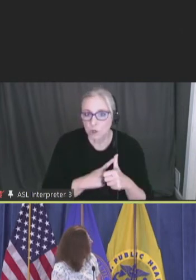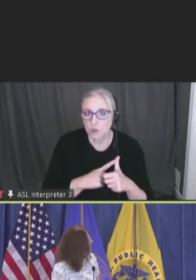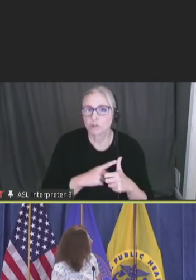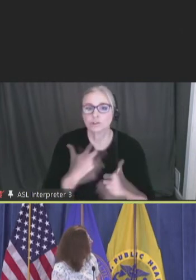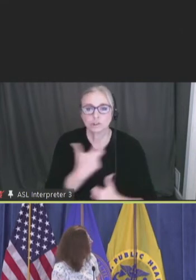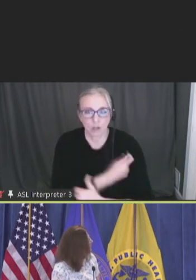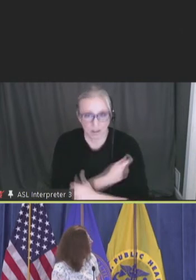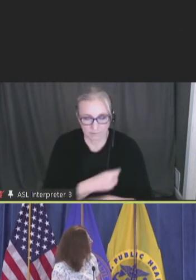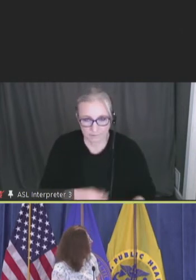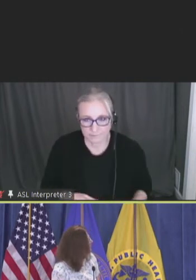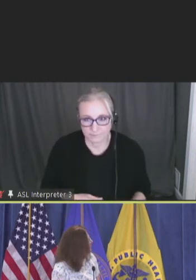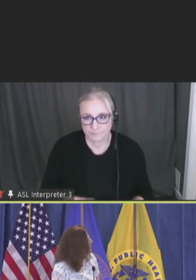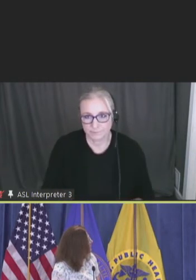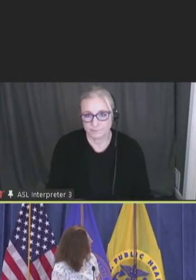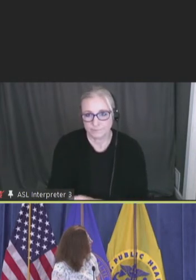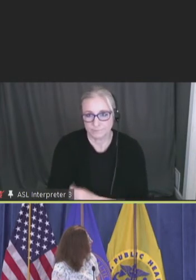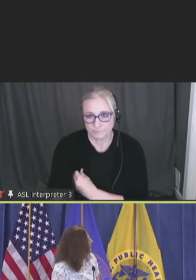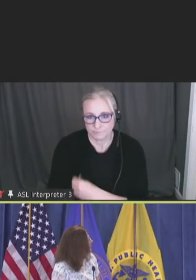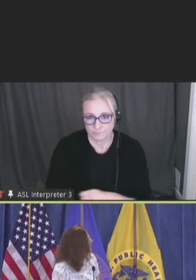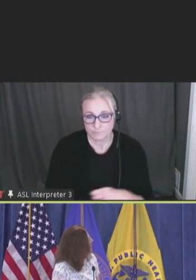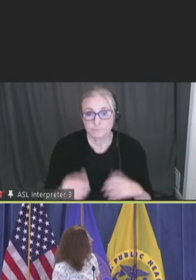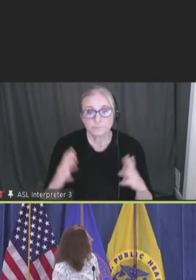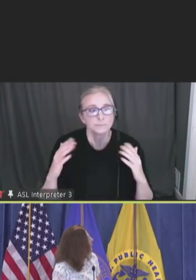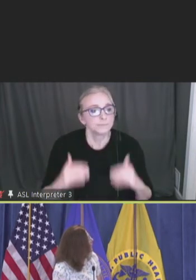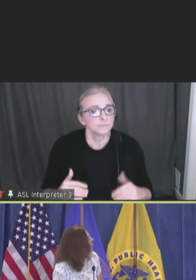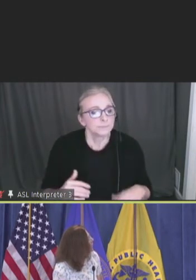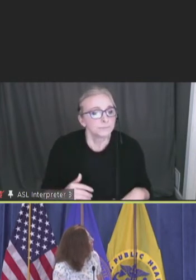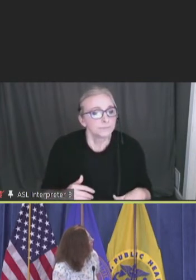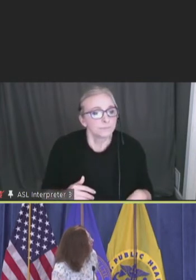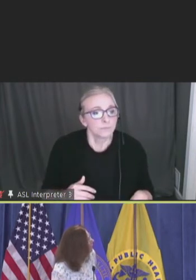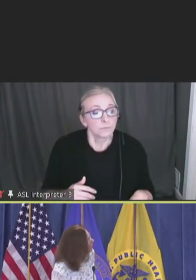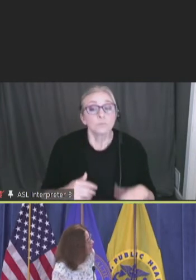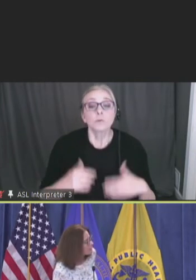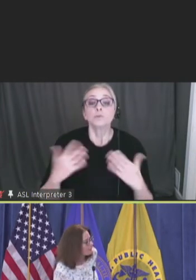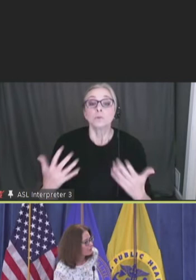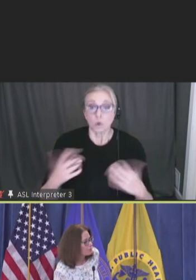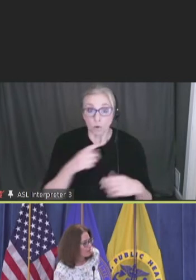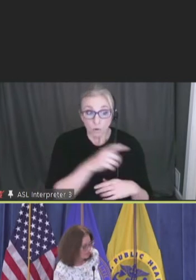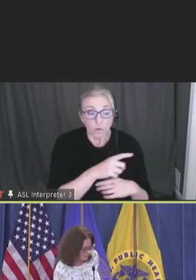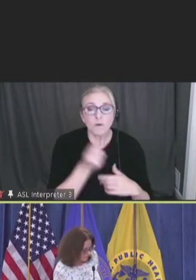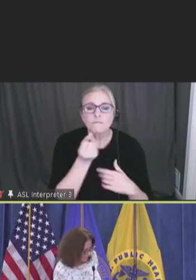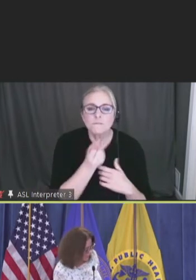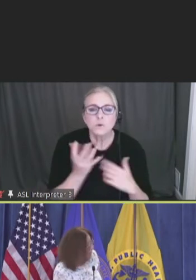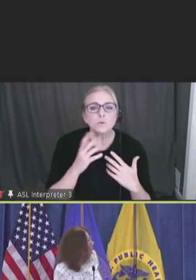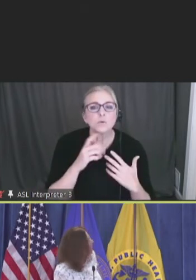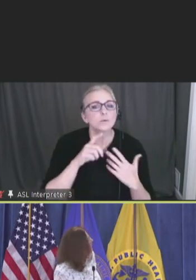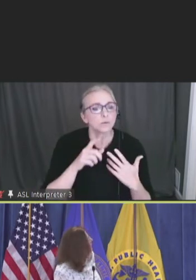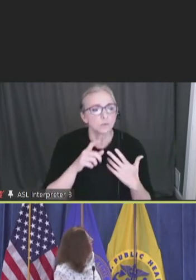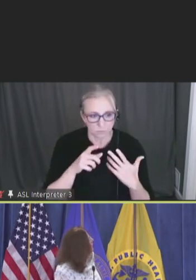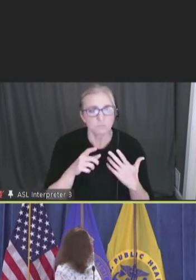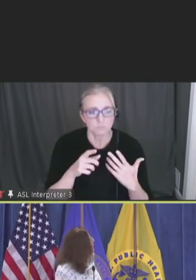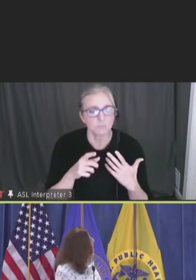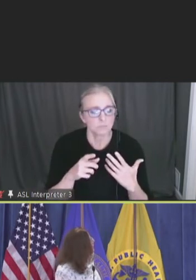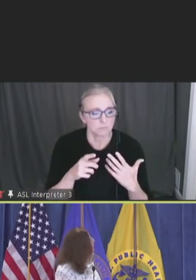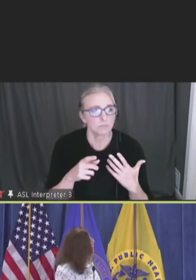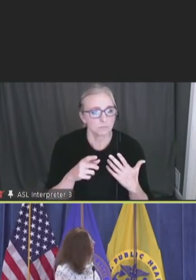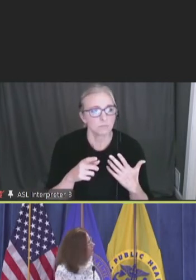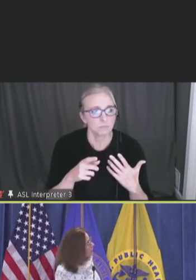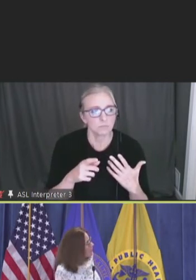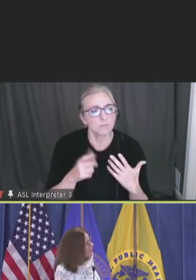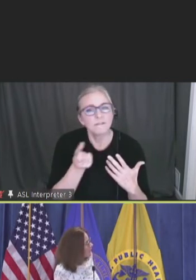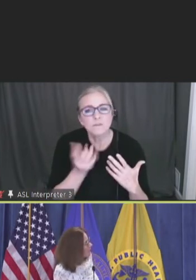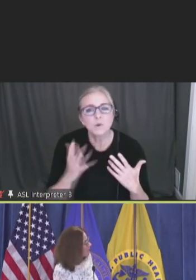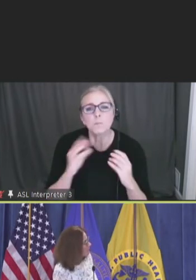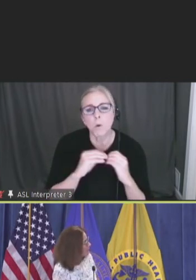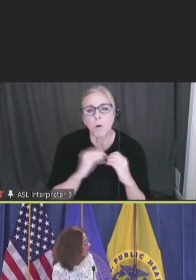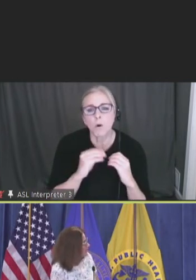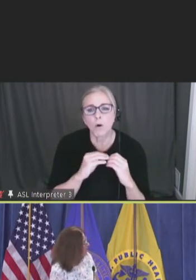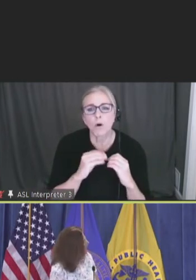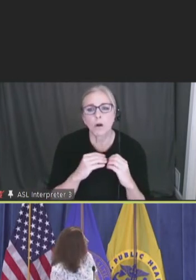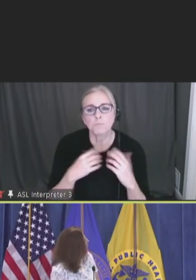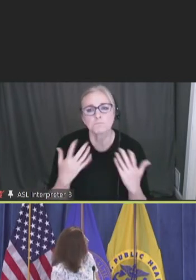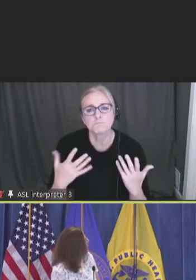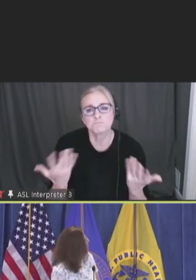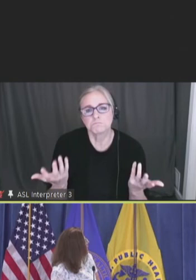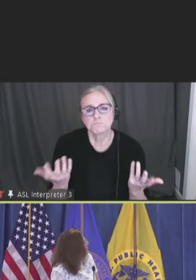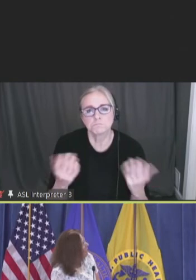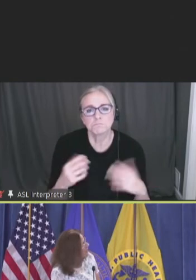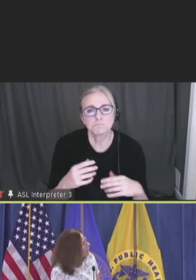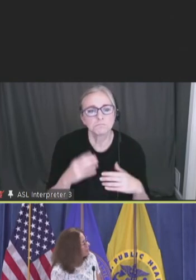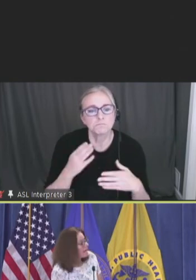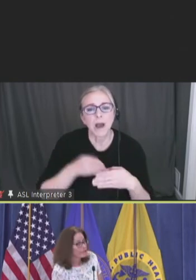So, here are just a few -- these are just a few more outcomes that we looked at in this